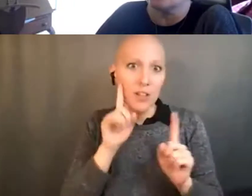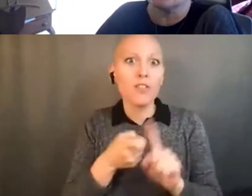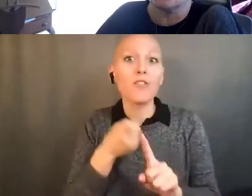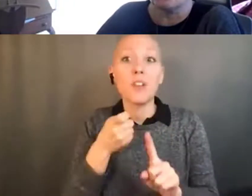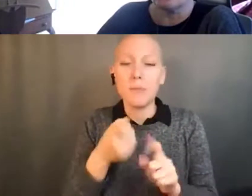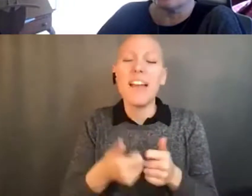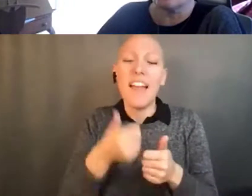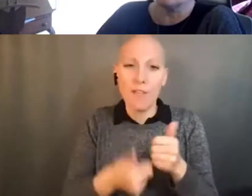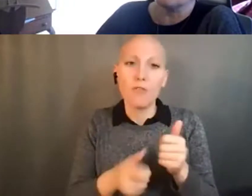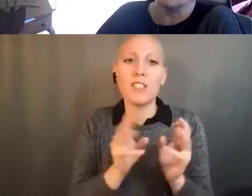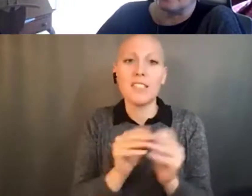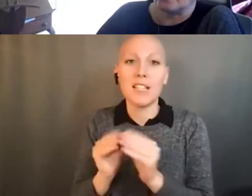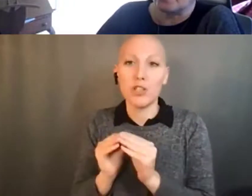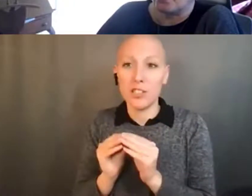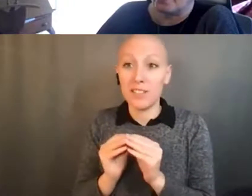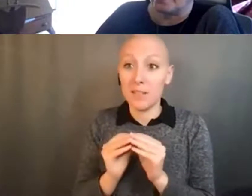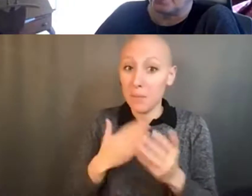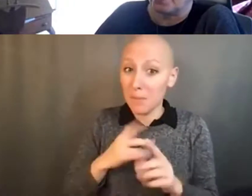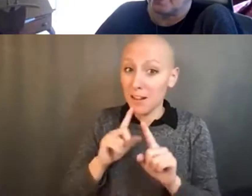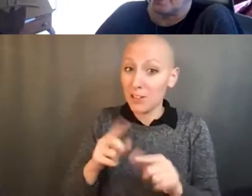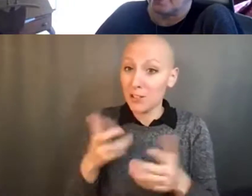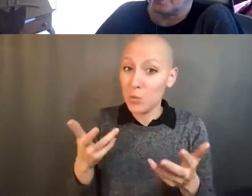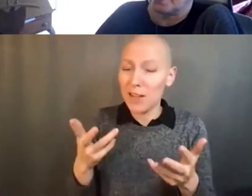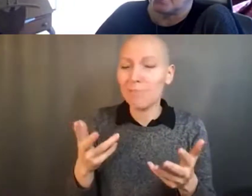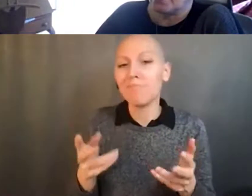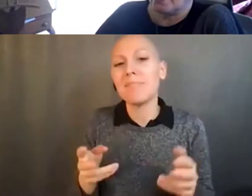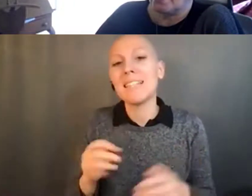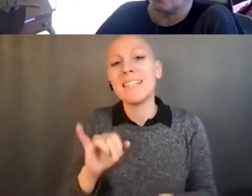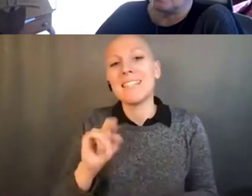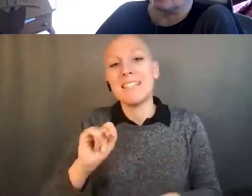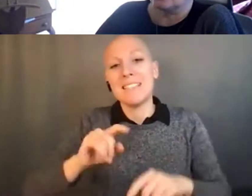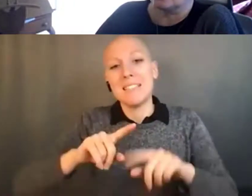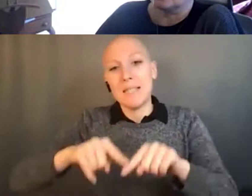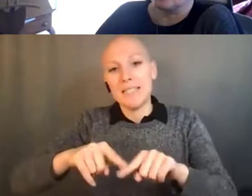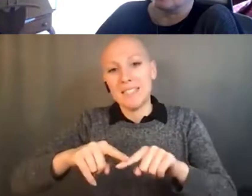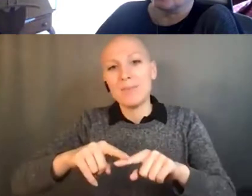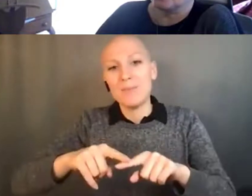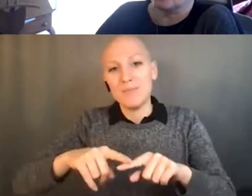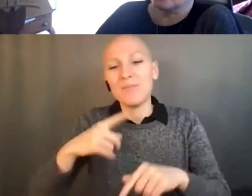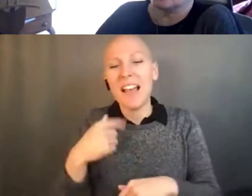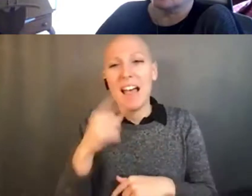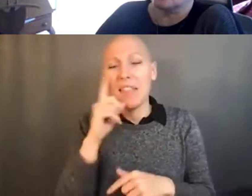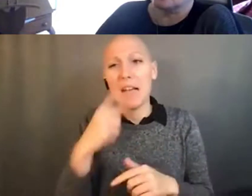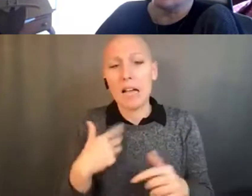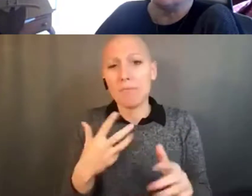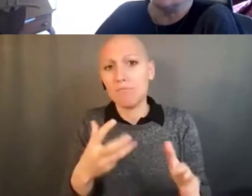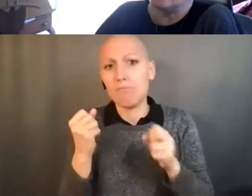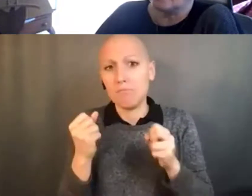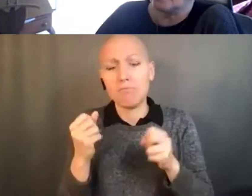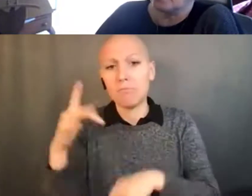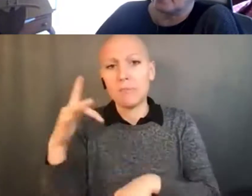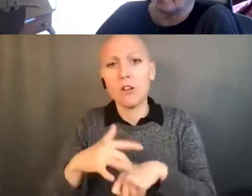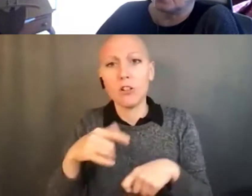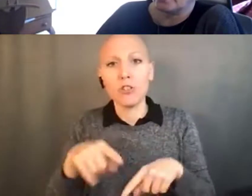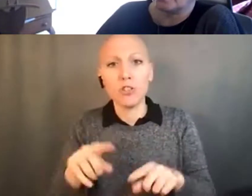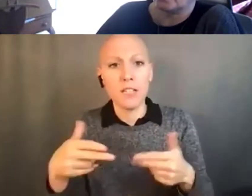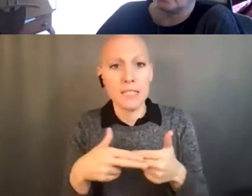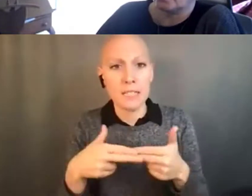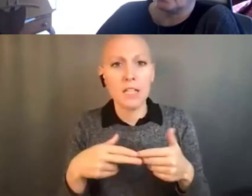So I think I went through that really quickly during the slide set so let me do that a little bit more slowly. So anytime you would like to transfer an award